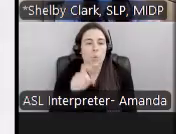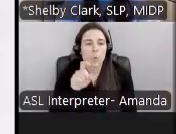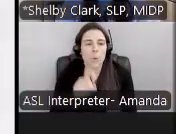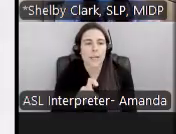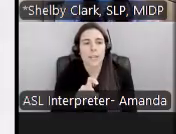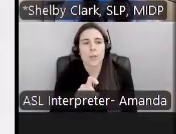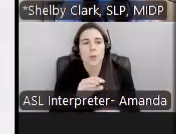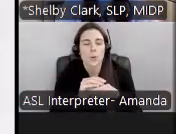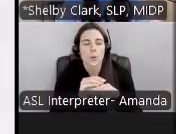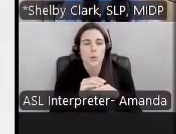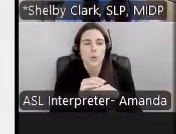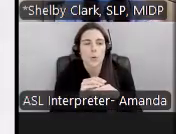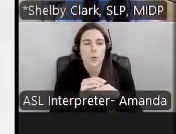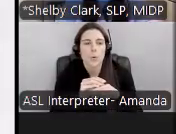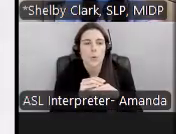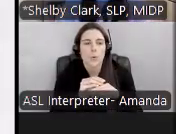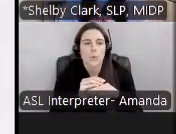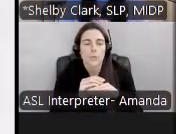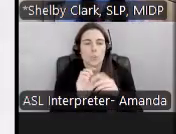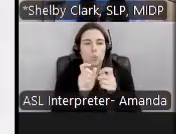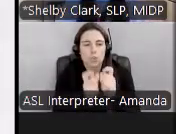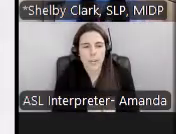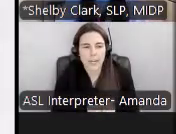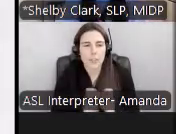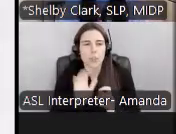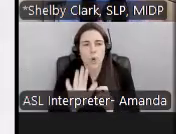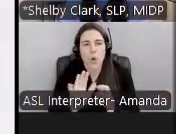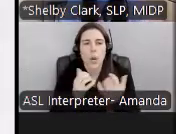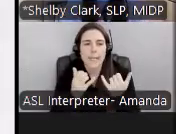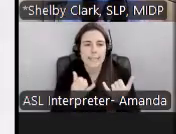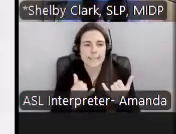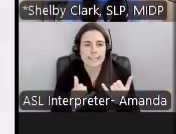approximations, so she has the lumber the sounds in her garden.